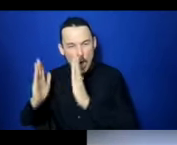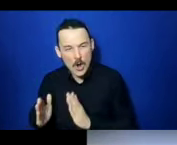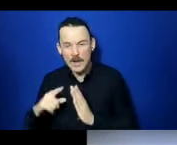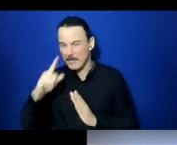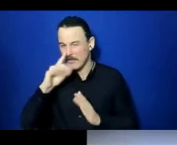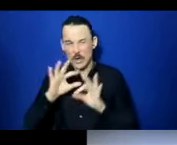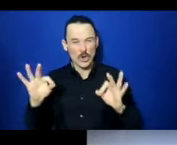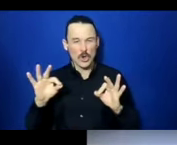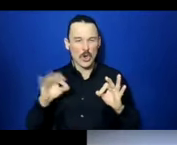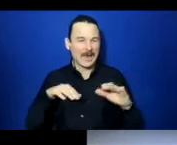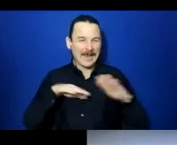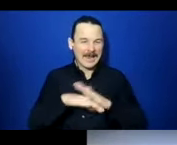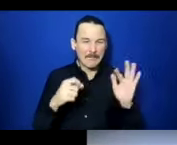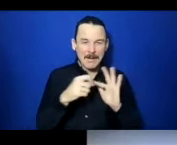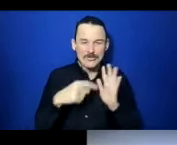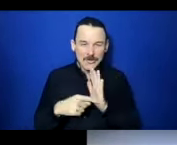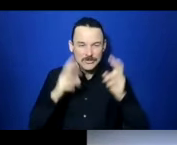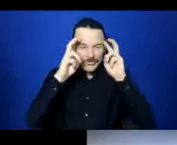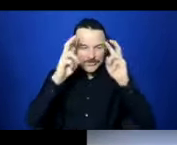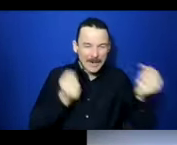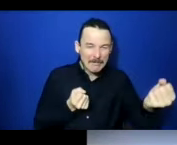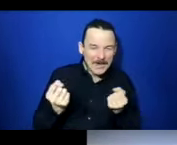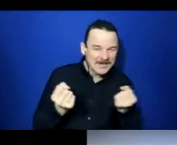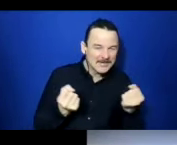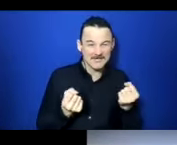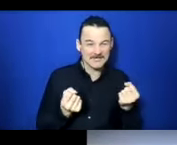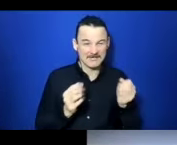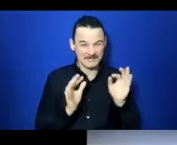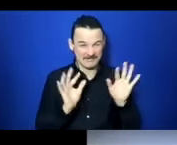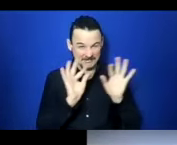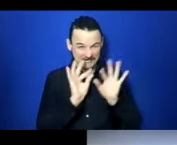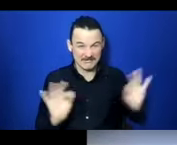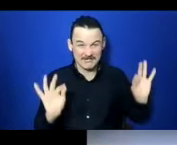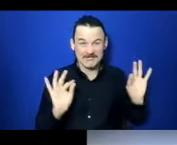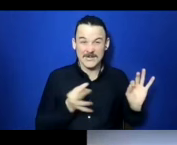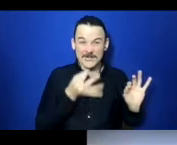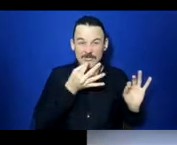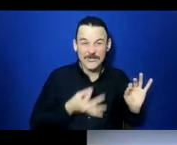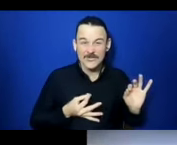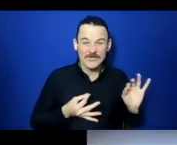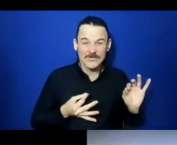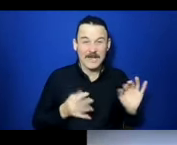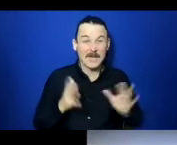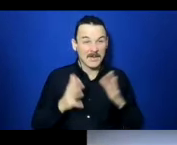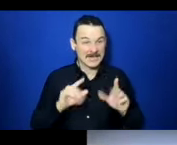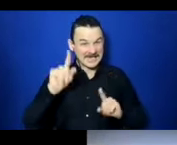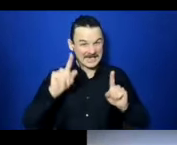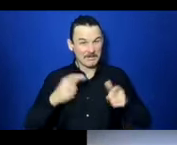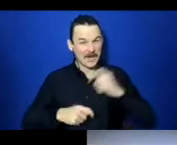spaces become quite deserted over the last little while. As the vaccine rolls out across the world,